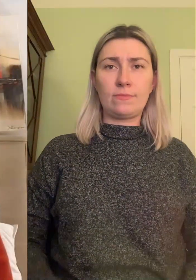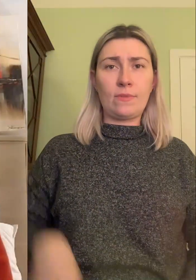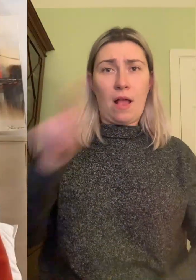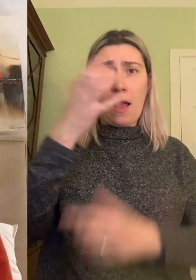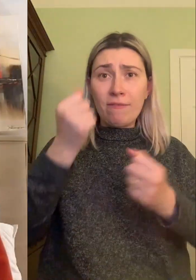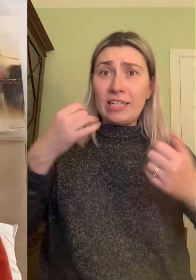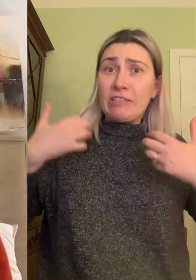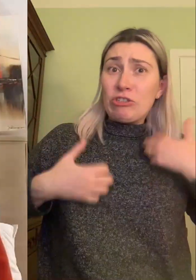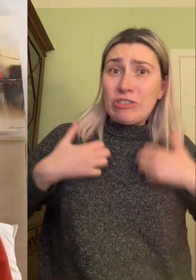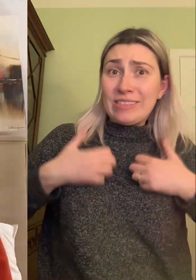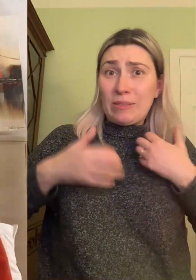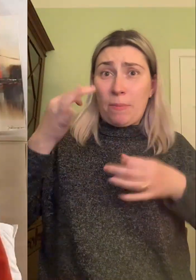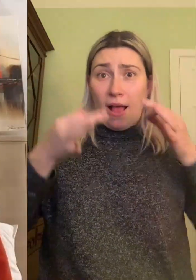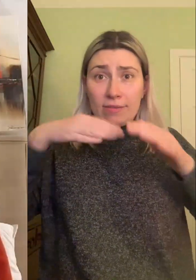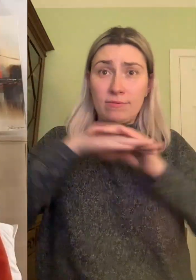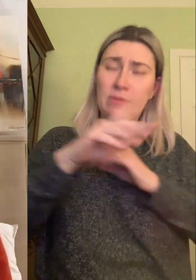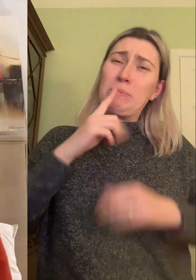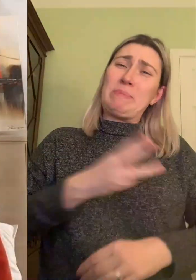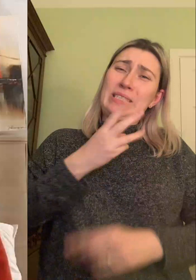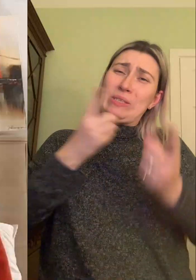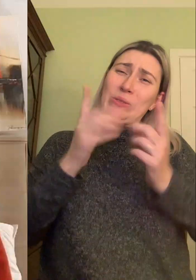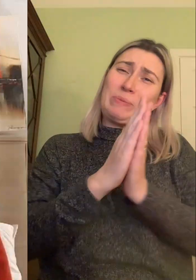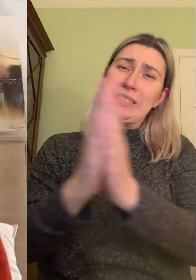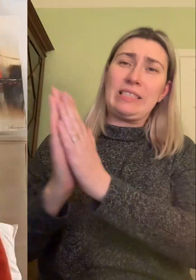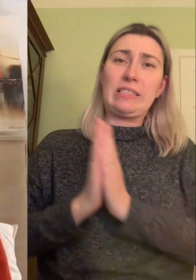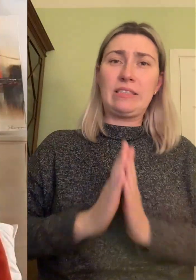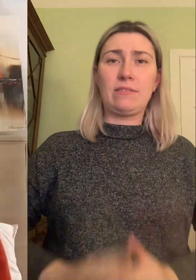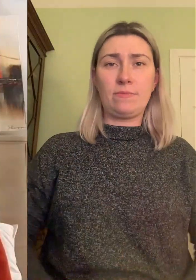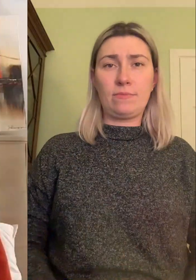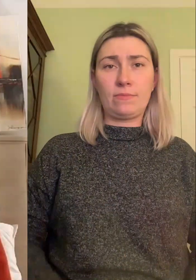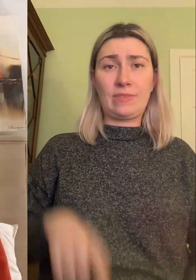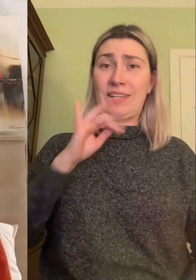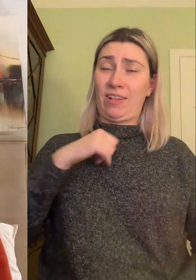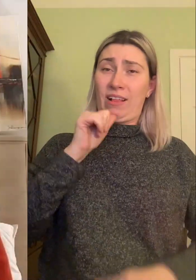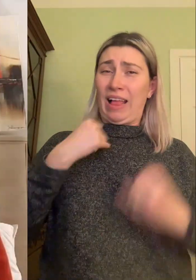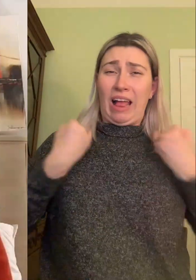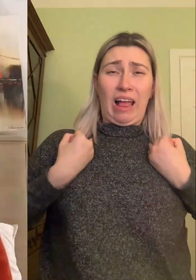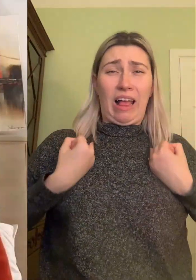If you have any interest to go into politics, please do it. If I wasn't terminally ill, I would probably do it myself.